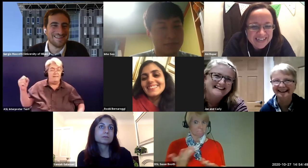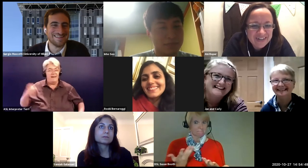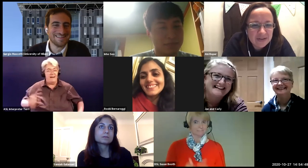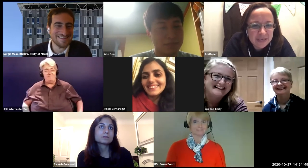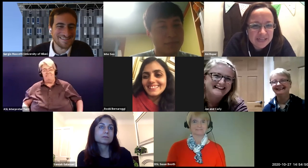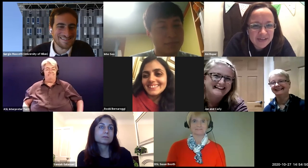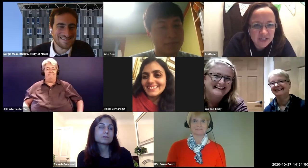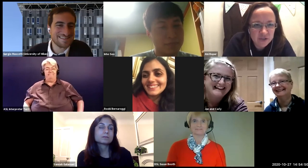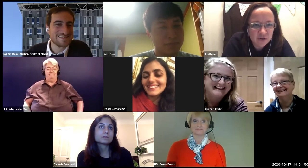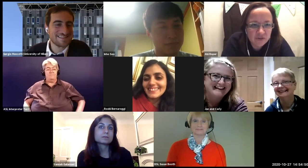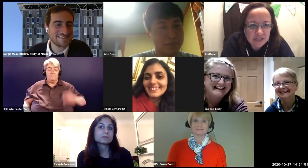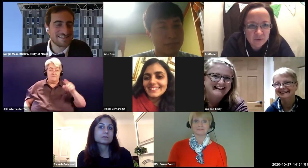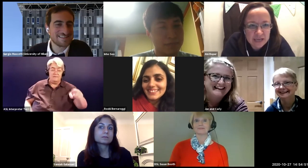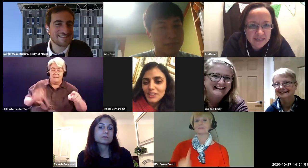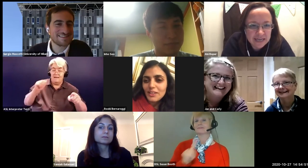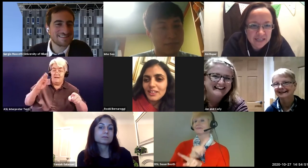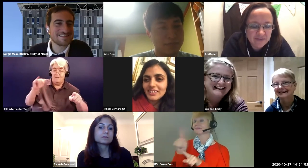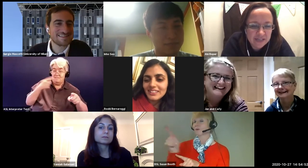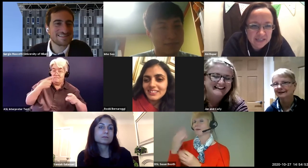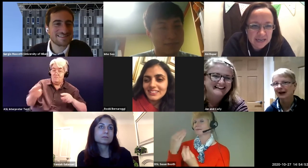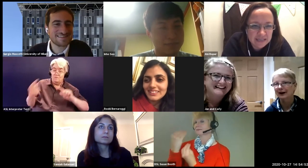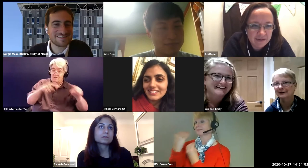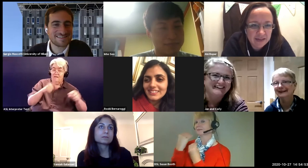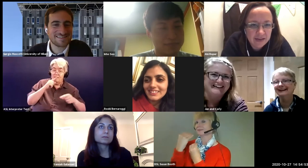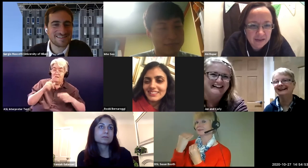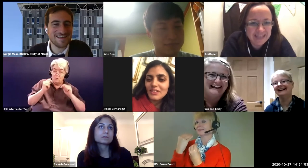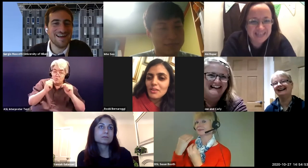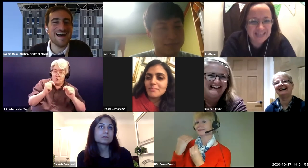you're going to be giving us a tutorial in all the annotation features later I think